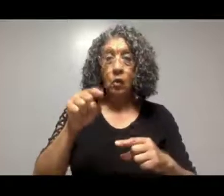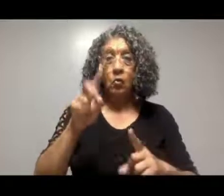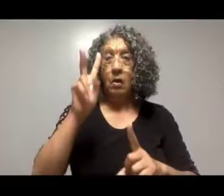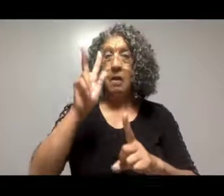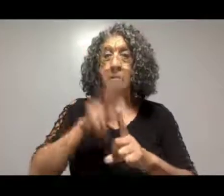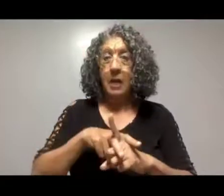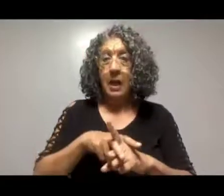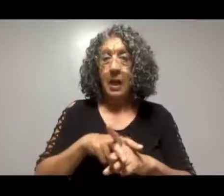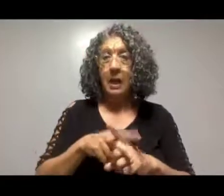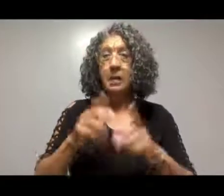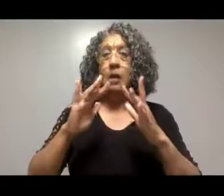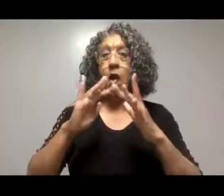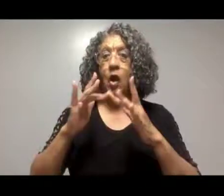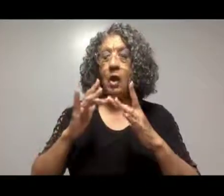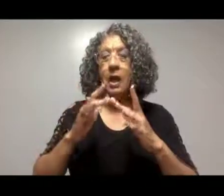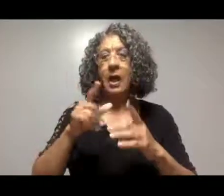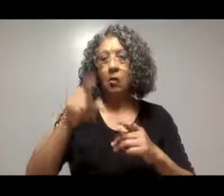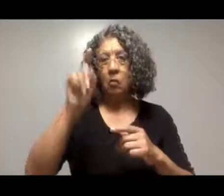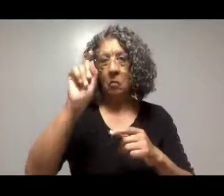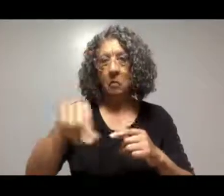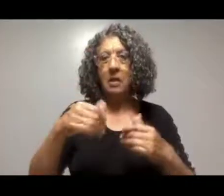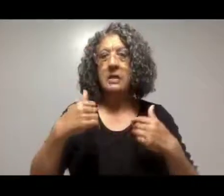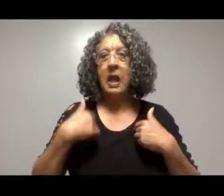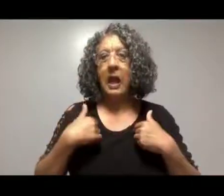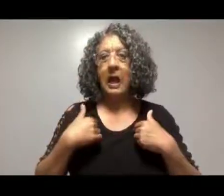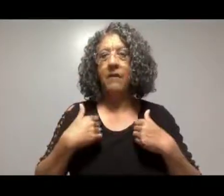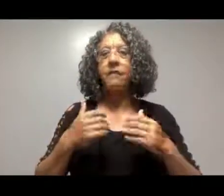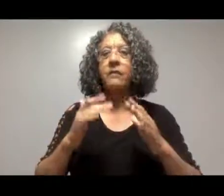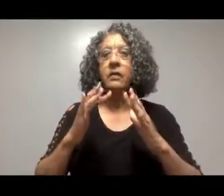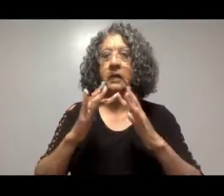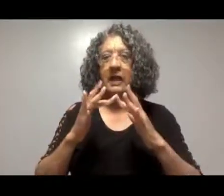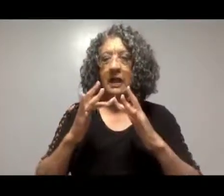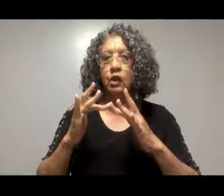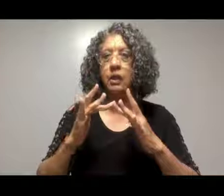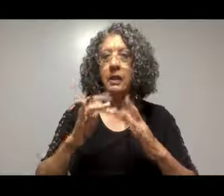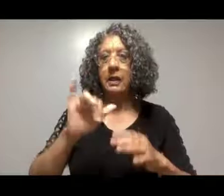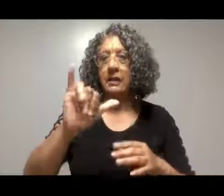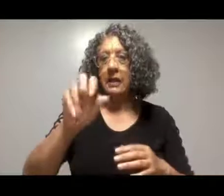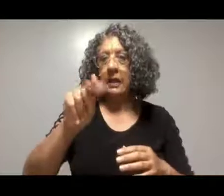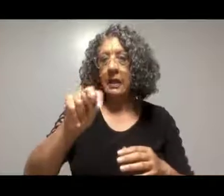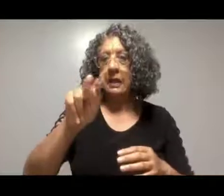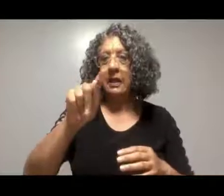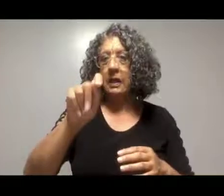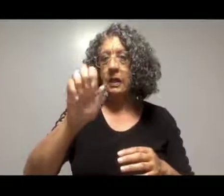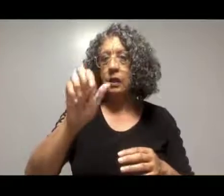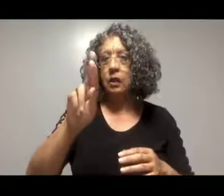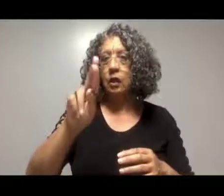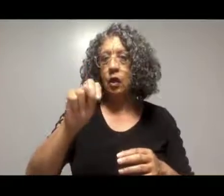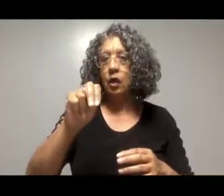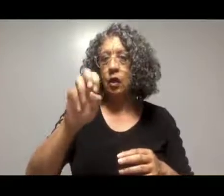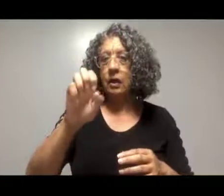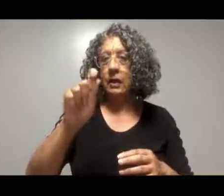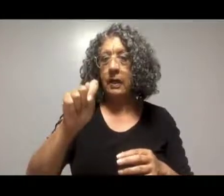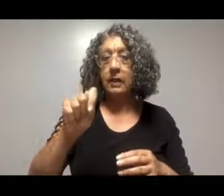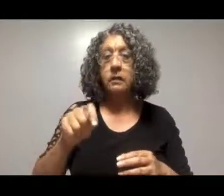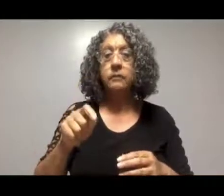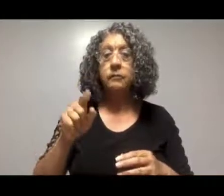When you apply online you must have good internet connection.